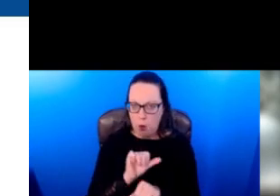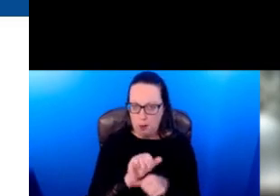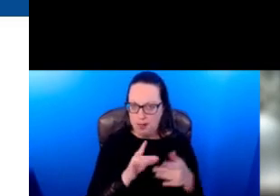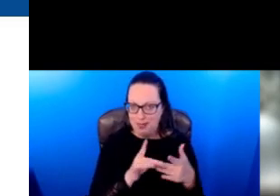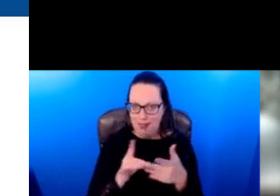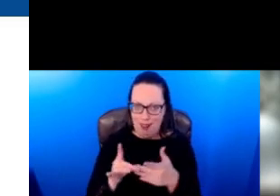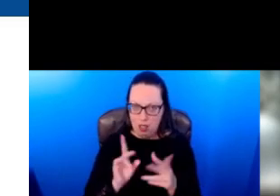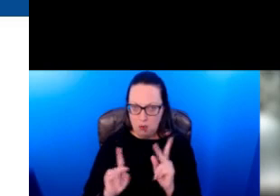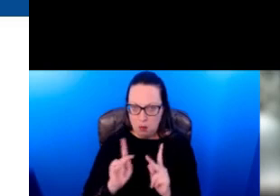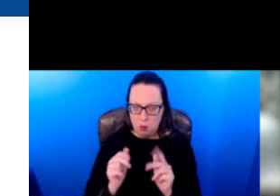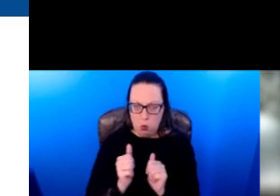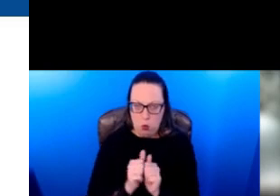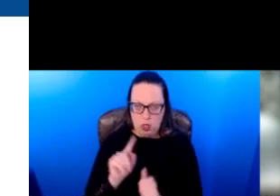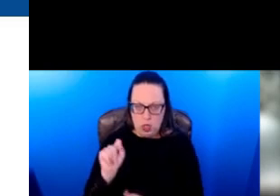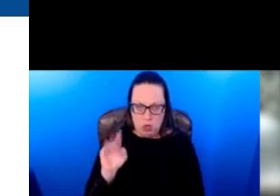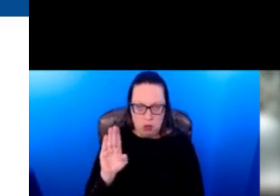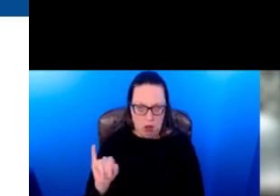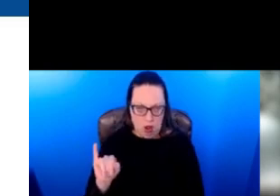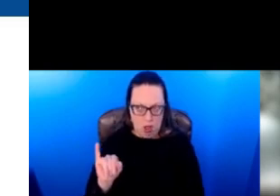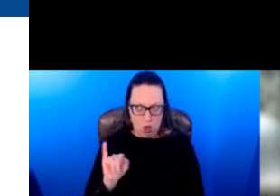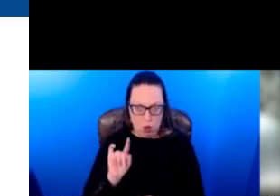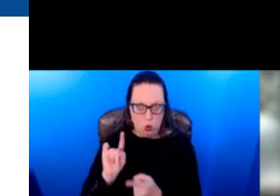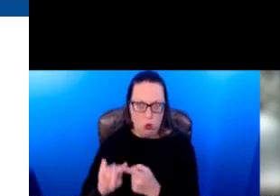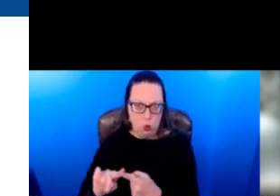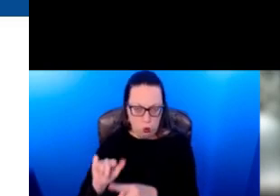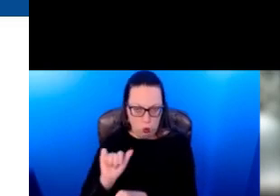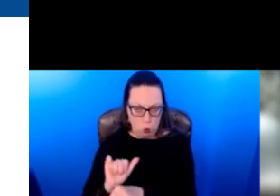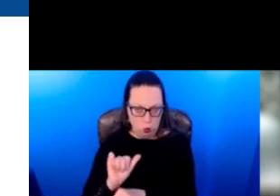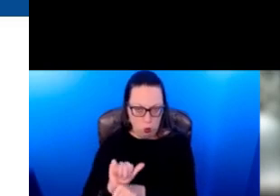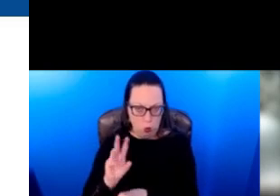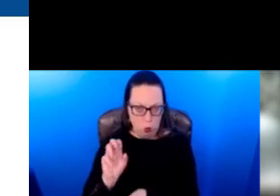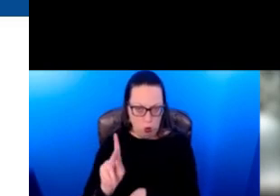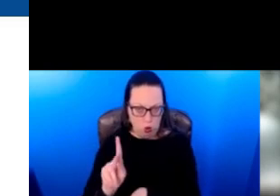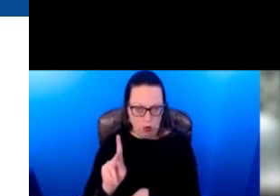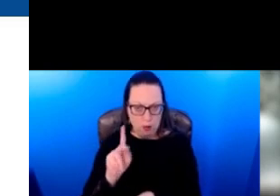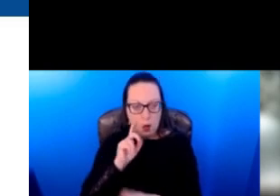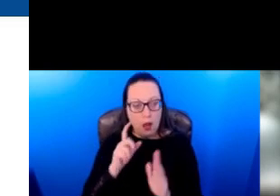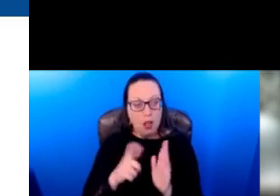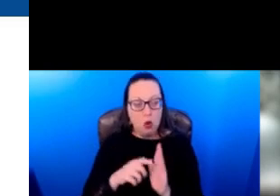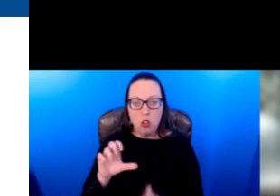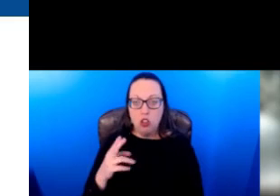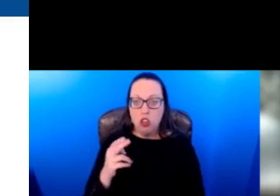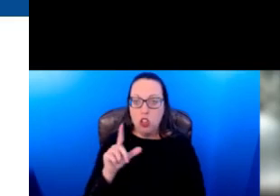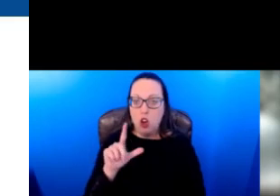Brain Injuries Towards Work. Now, I noticed that Cheryl van Epps in the chat said, it's